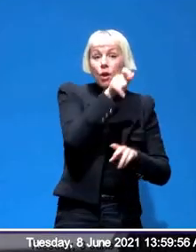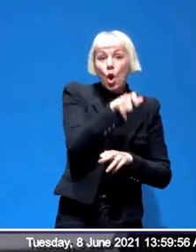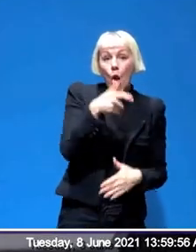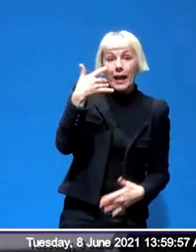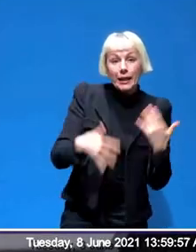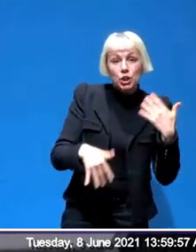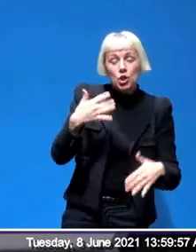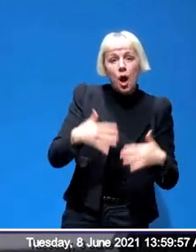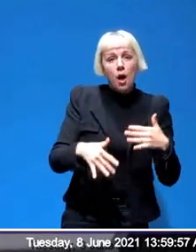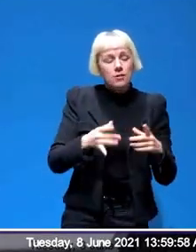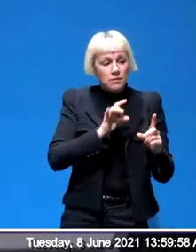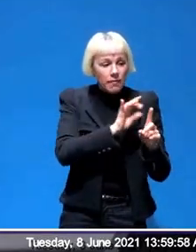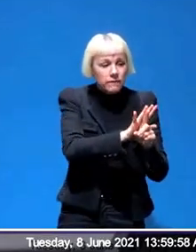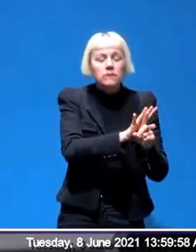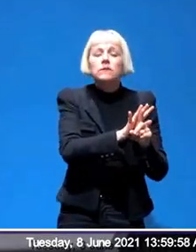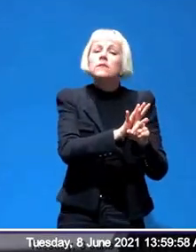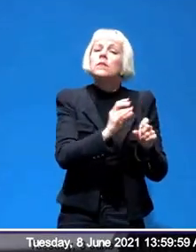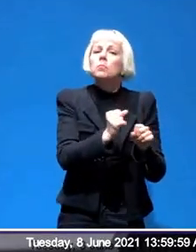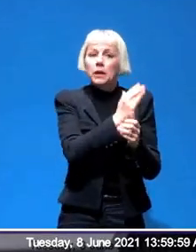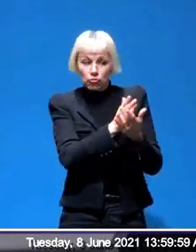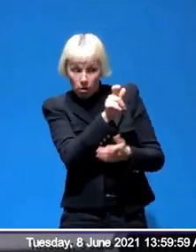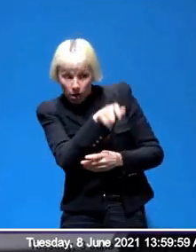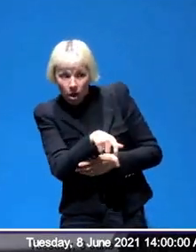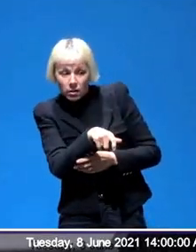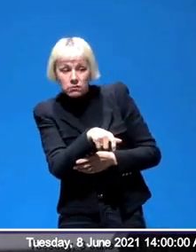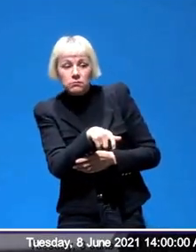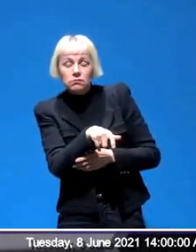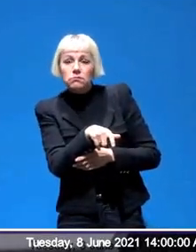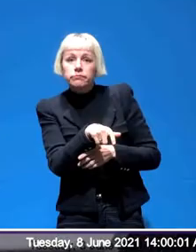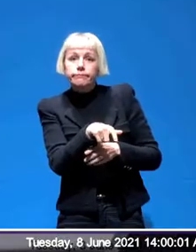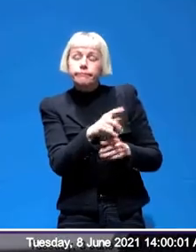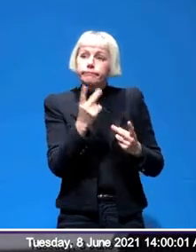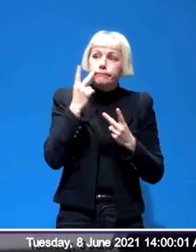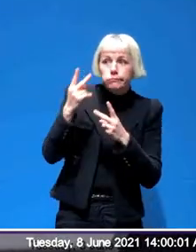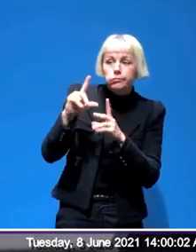that the client involved got the necessary treatment, the supervisor